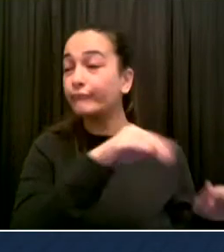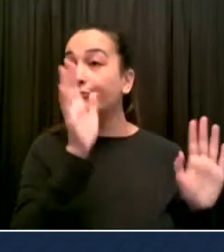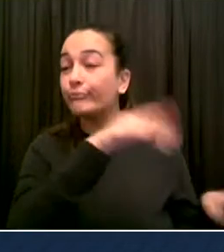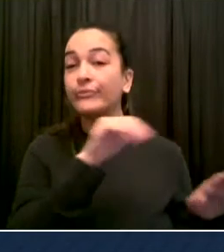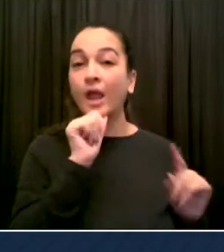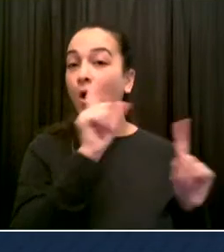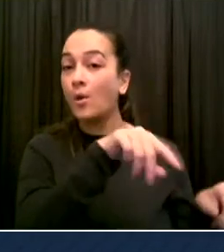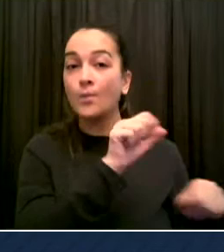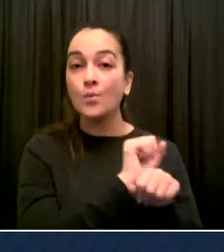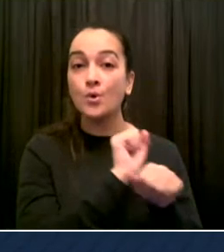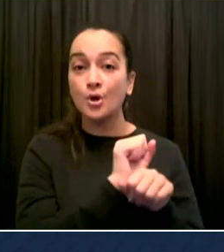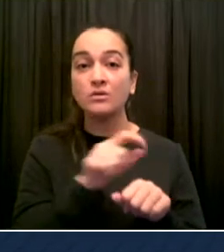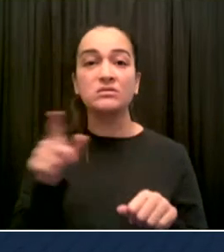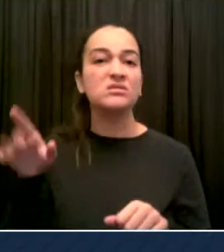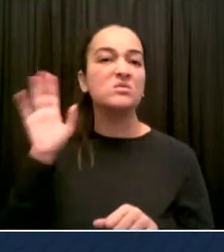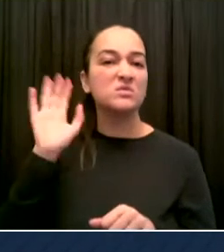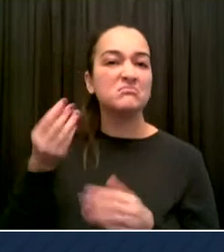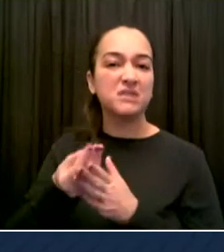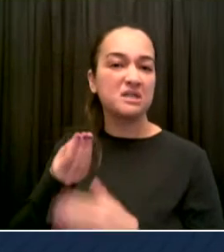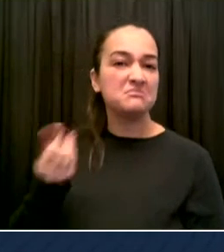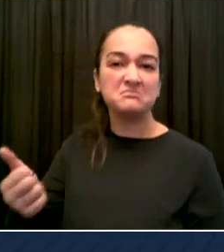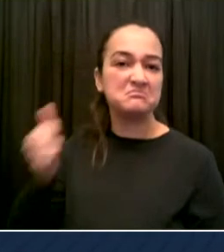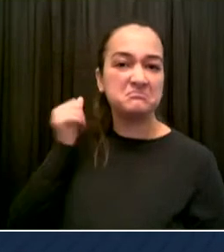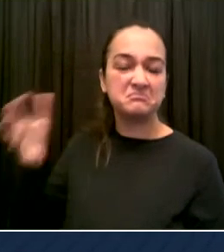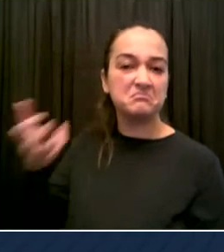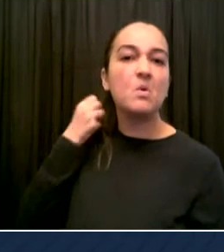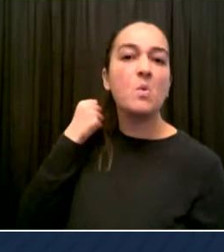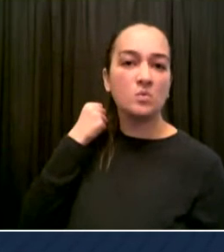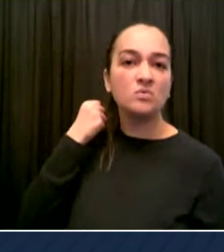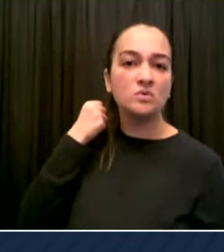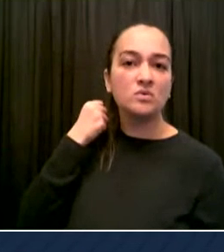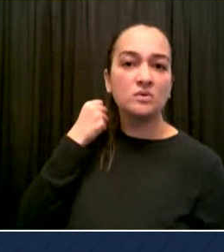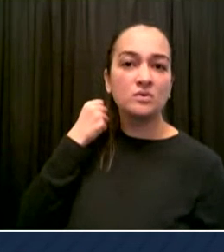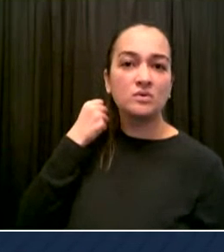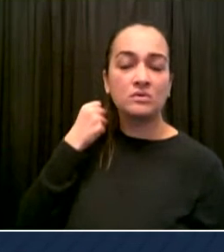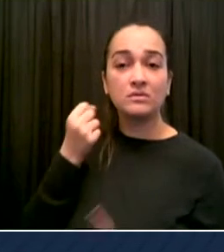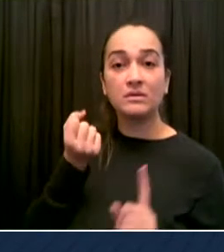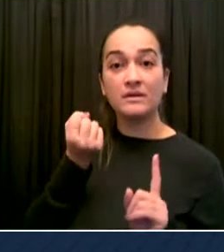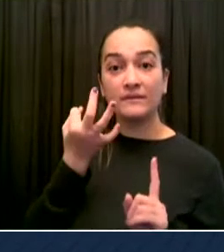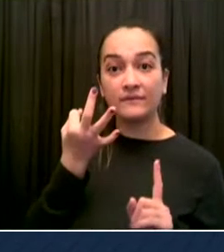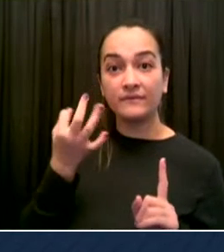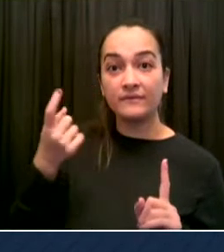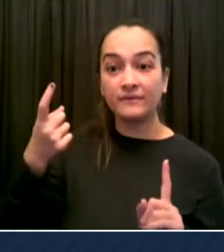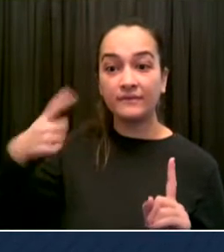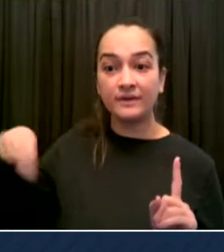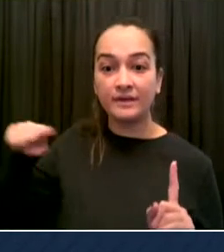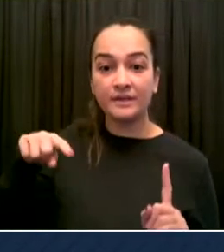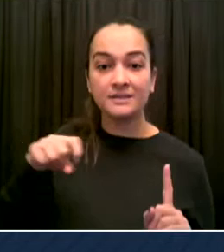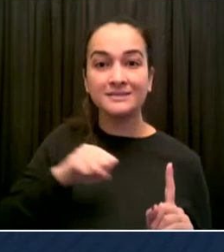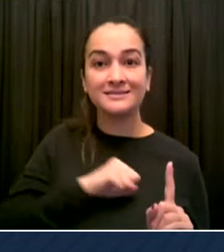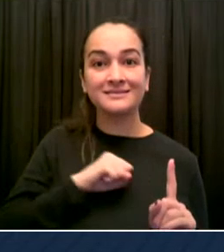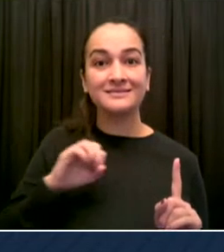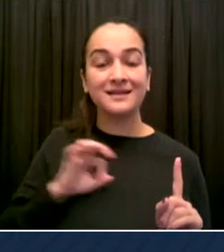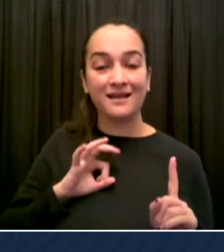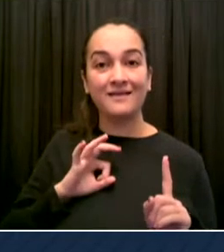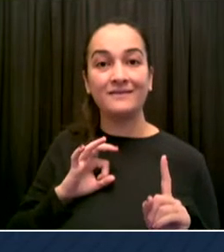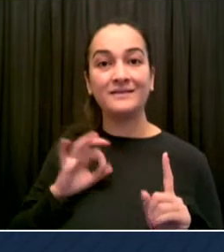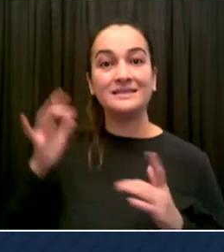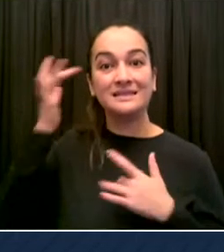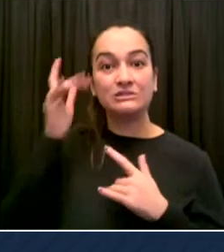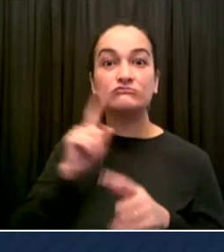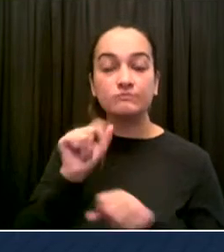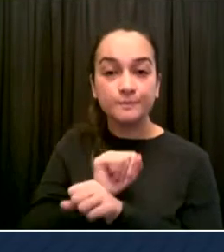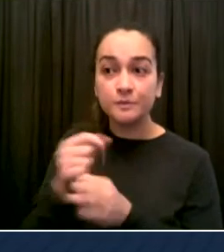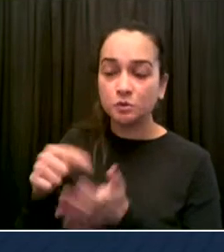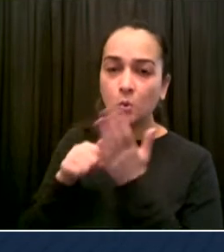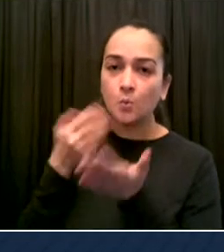WORSE, IT'S TOUGH WORK AND A